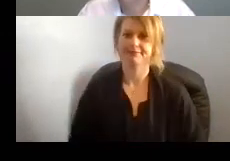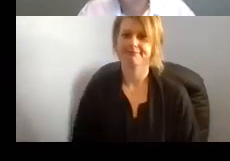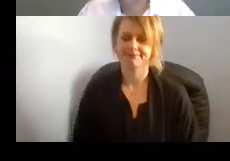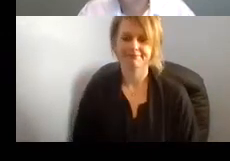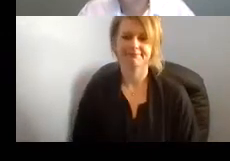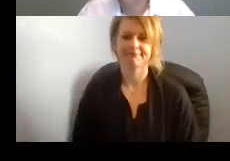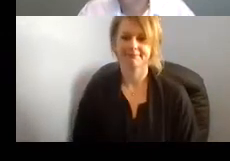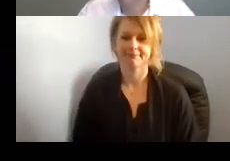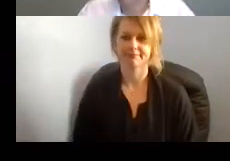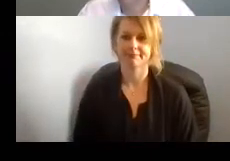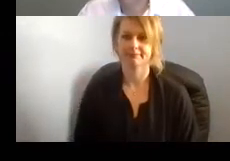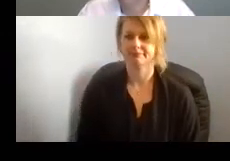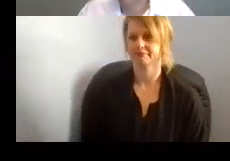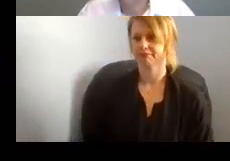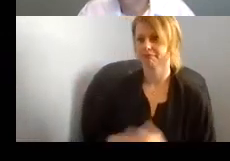Thank you, Dr. Schonfeld.